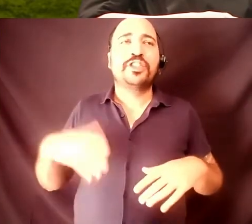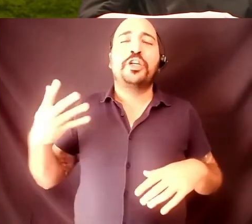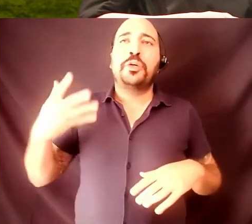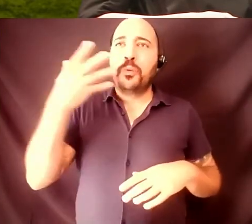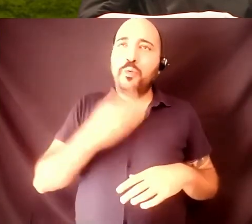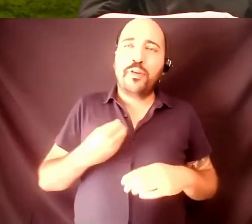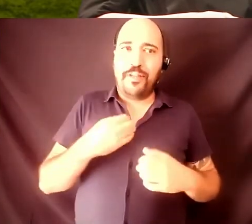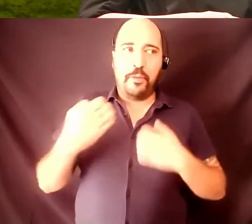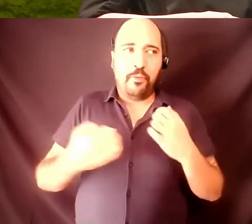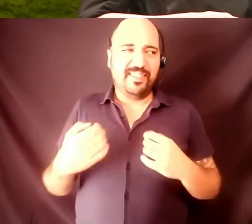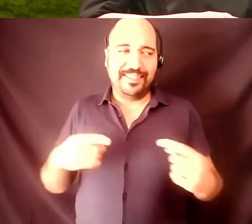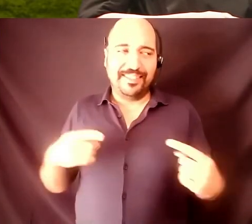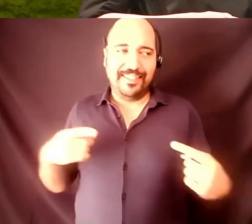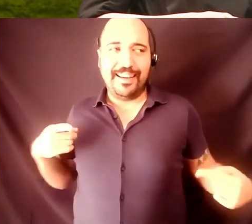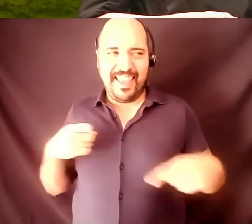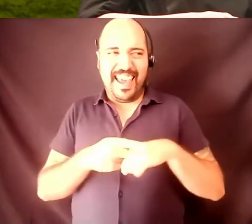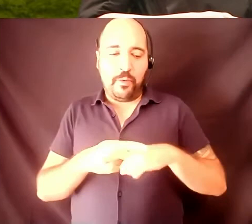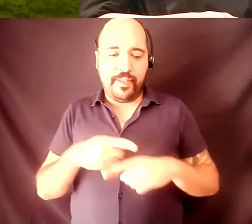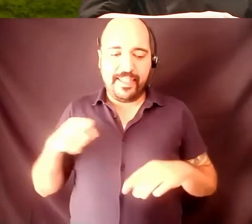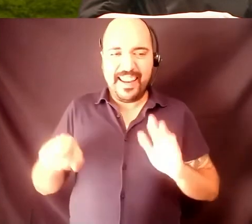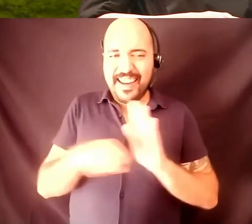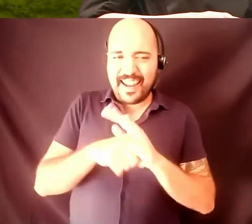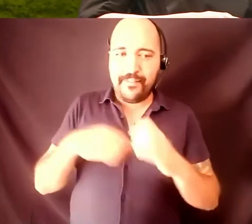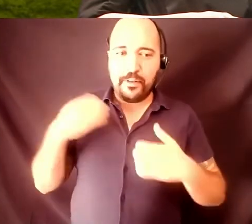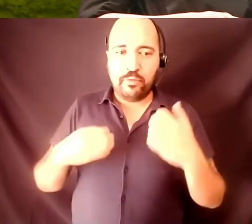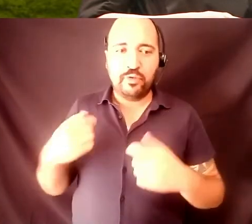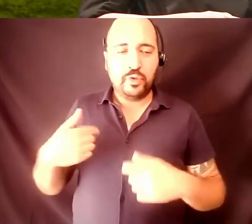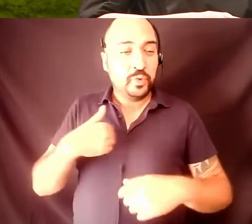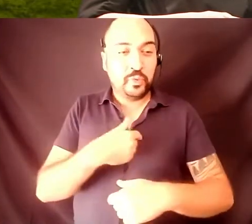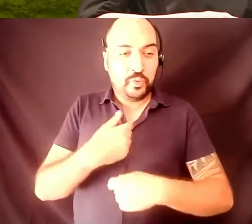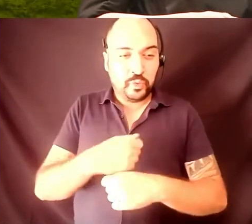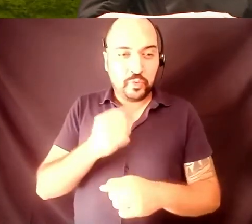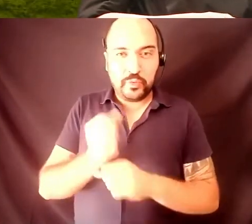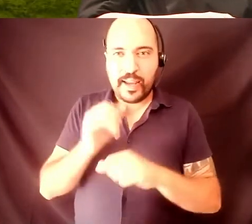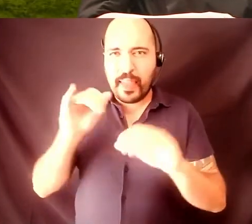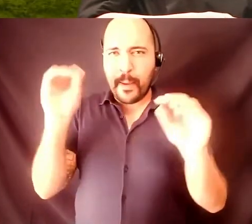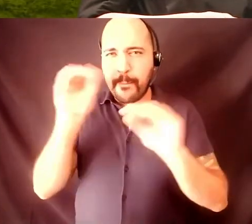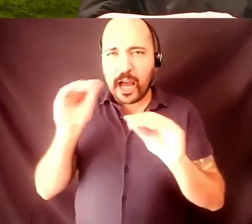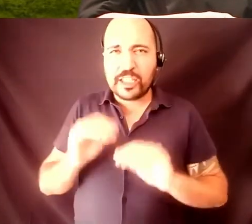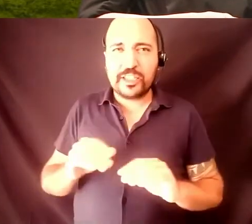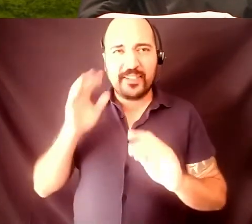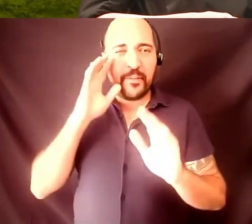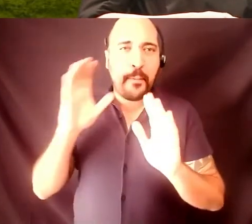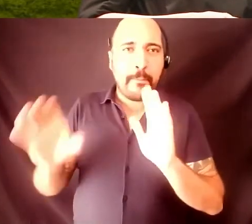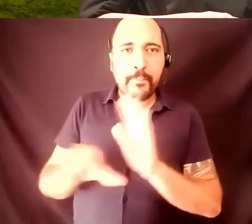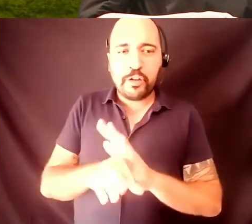So we created this montage of pictures that were matched with some of Wilson's music, as well as some